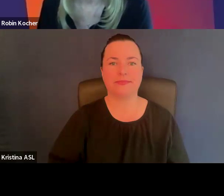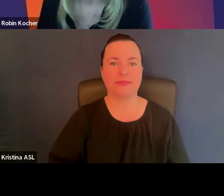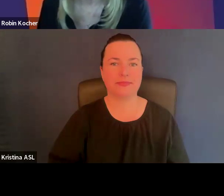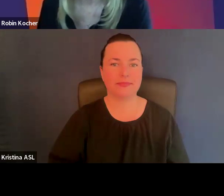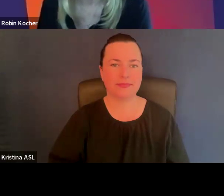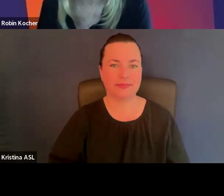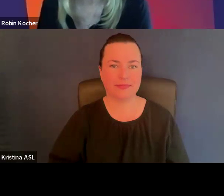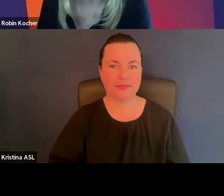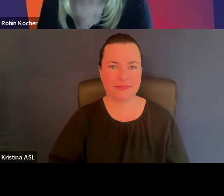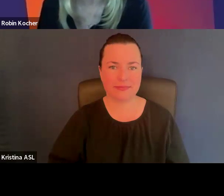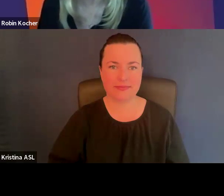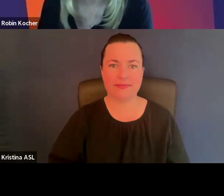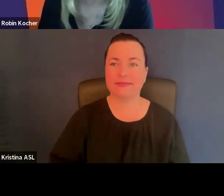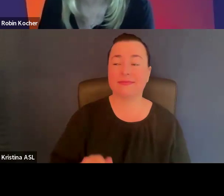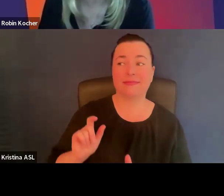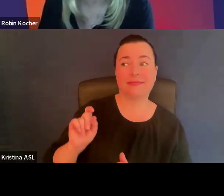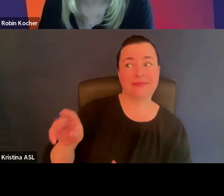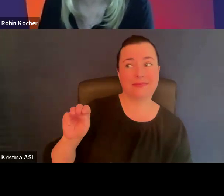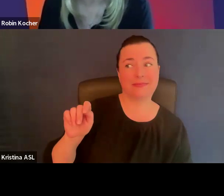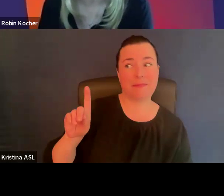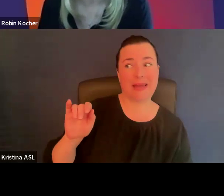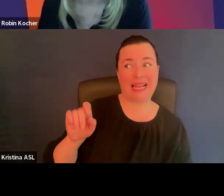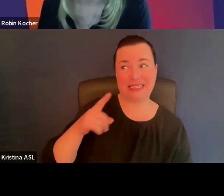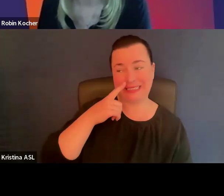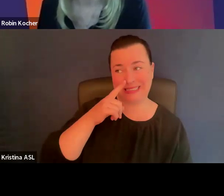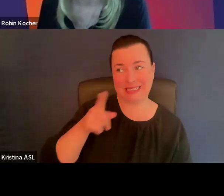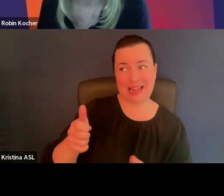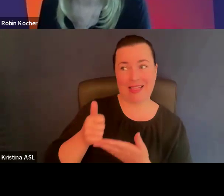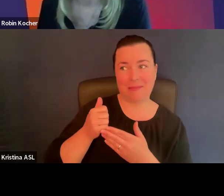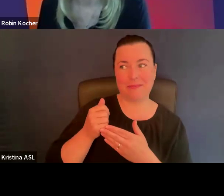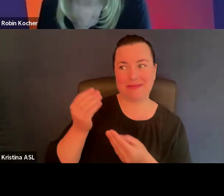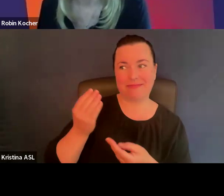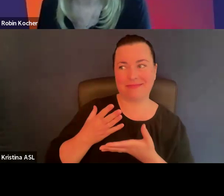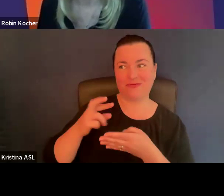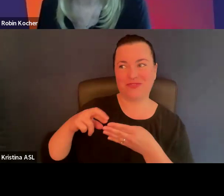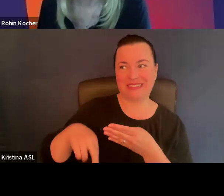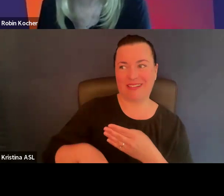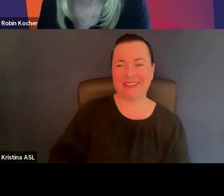And Maddie, I'm gonna throw that back to you for the results. [Maddie] Yep, this is Maddie.